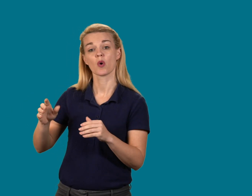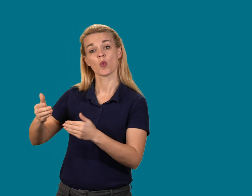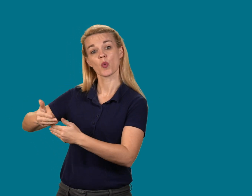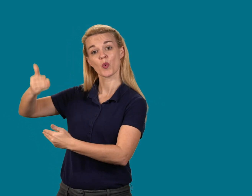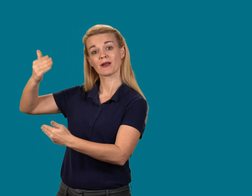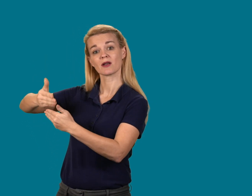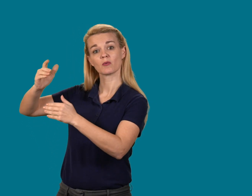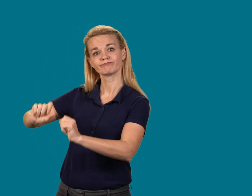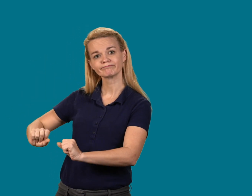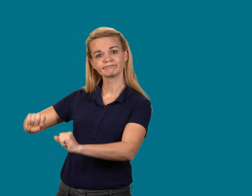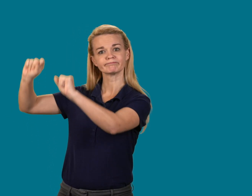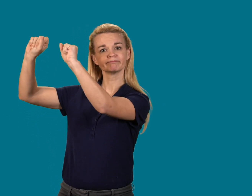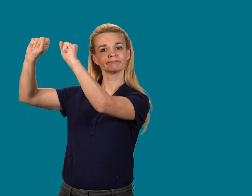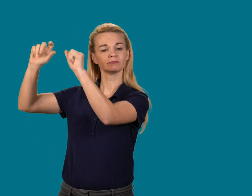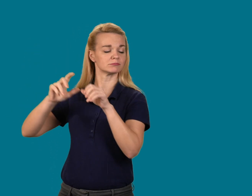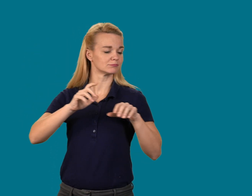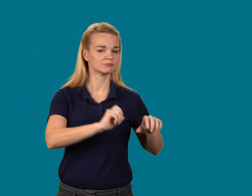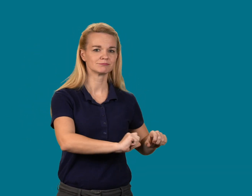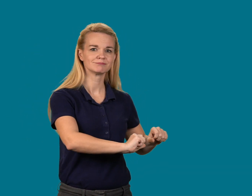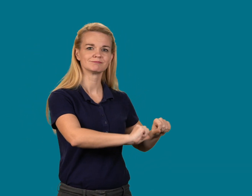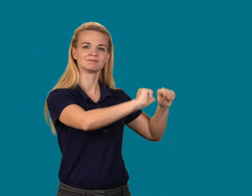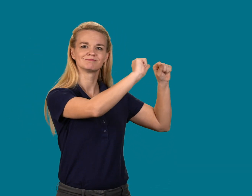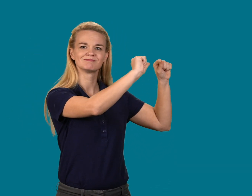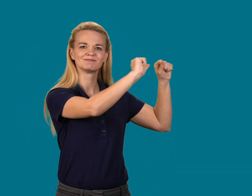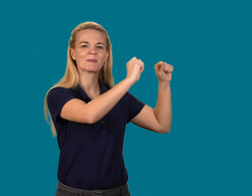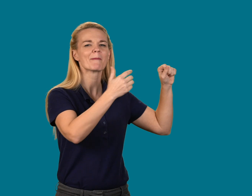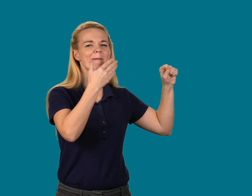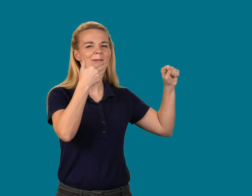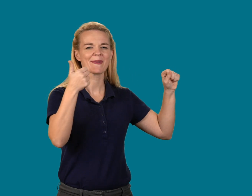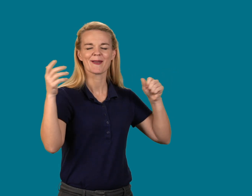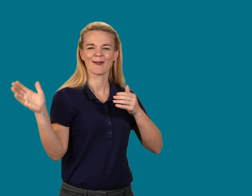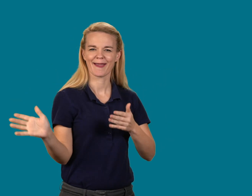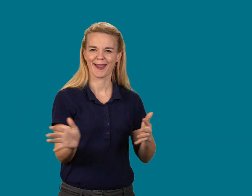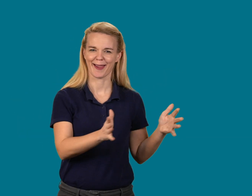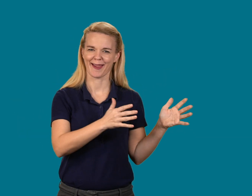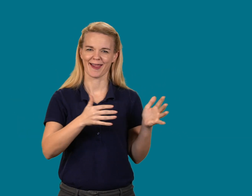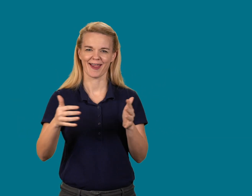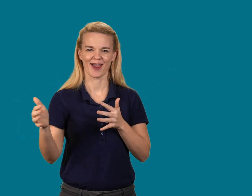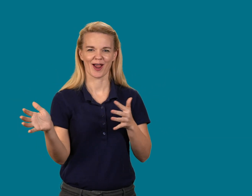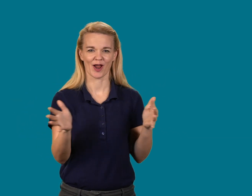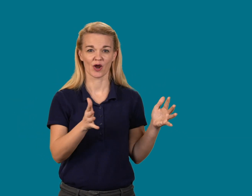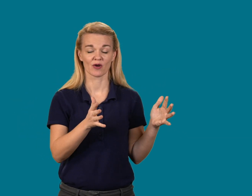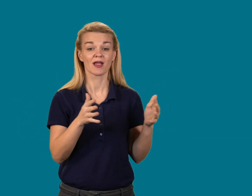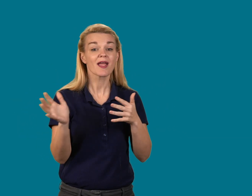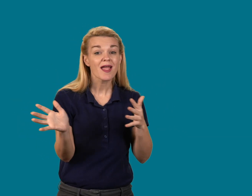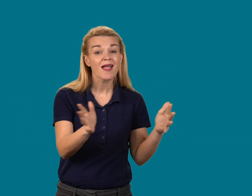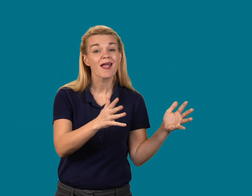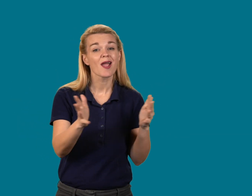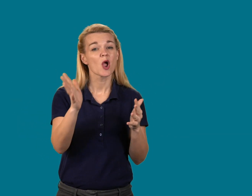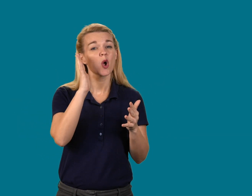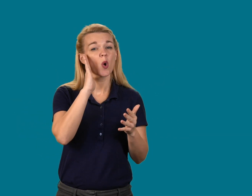Open the window to increase air circulation.